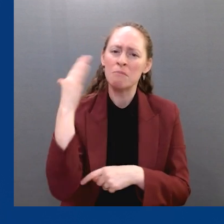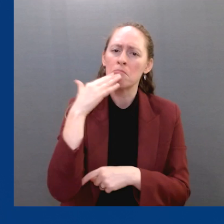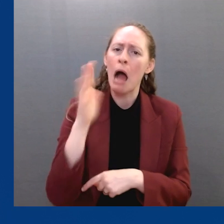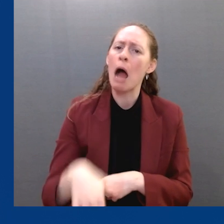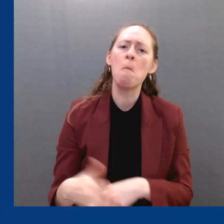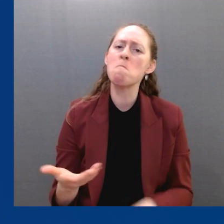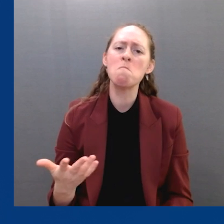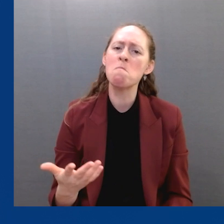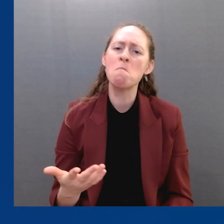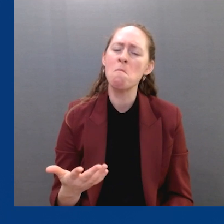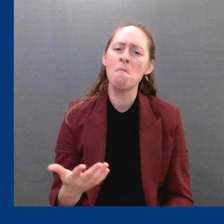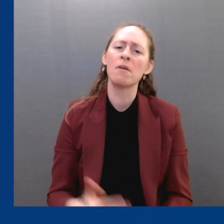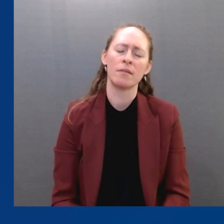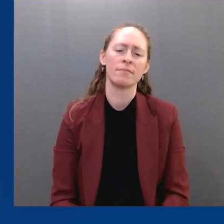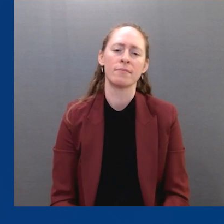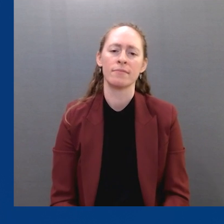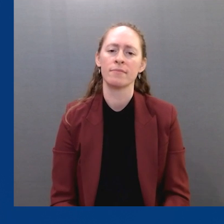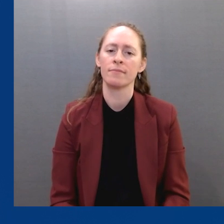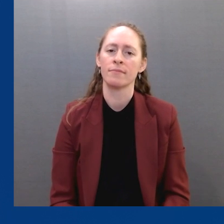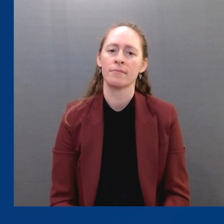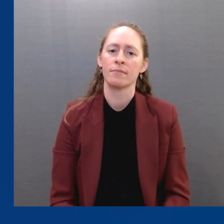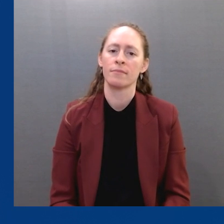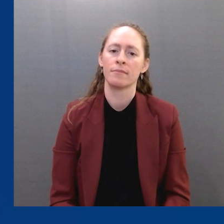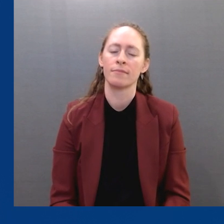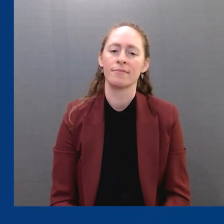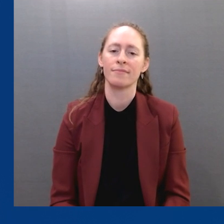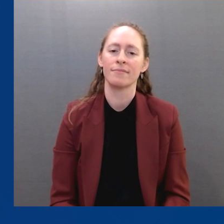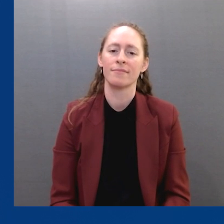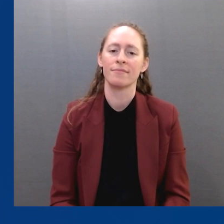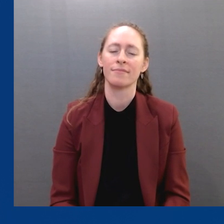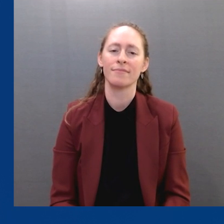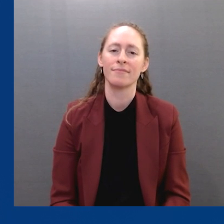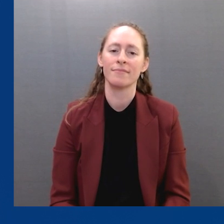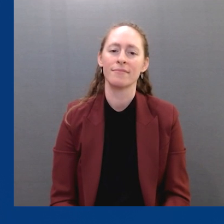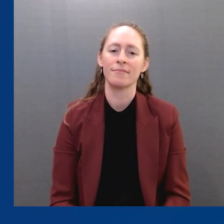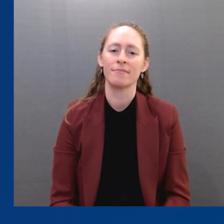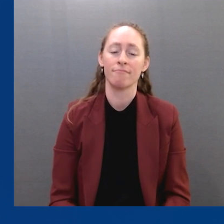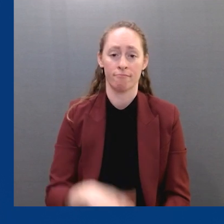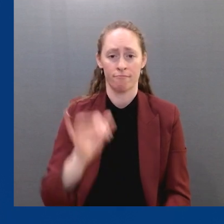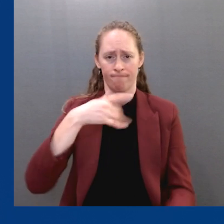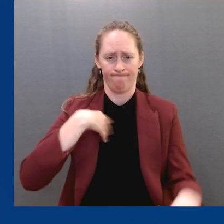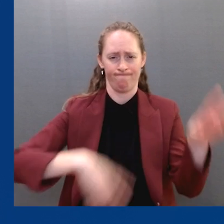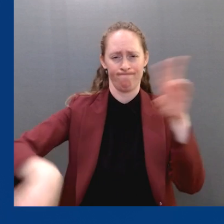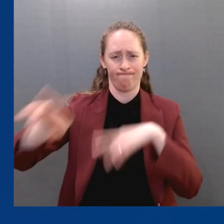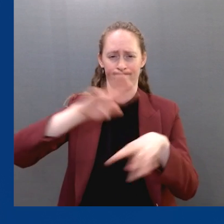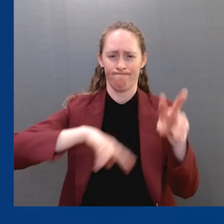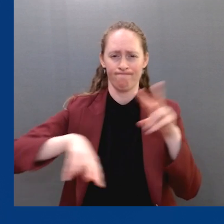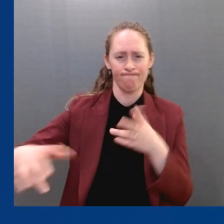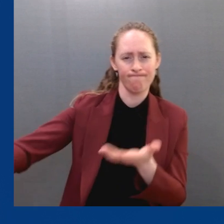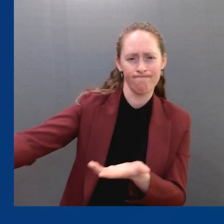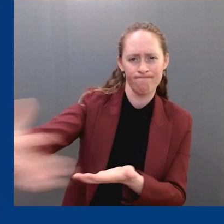and I've seen large amounts of data that have demonstrated that if you've previously been infected and you also get vaccinated,